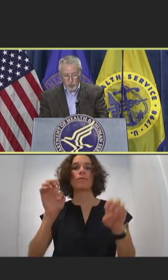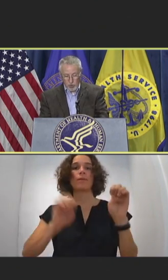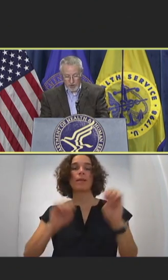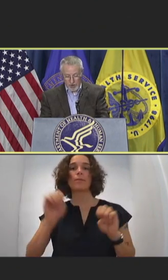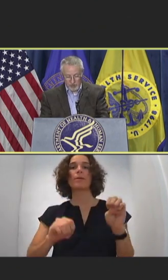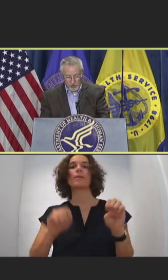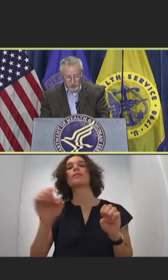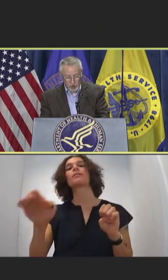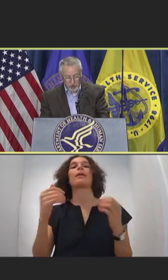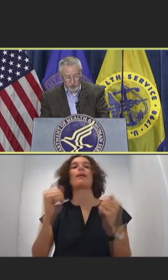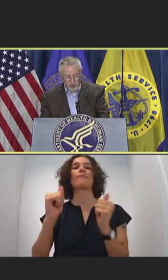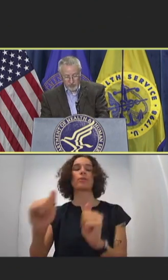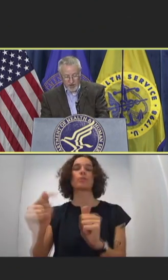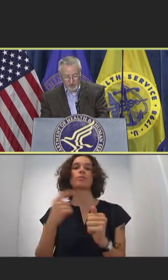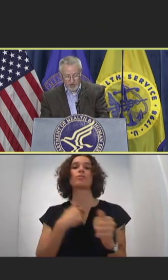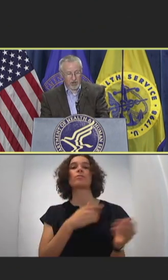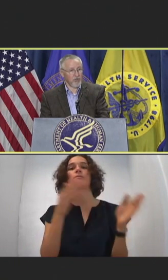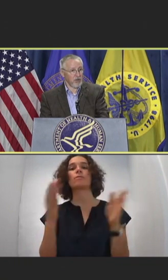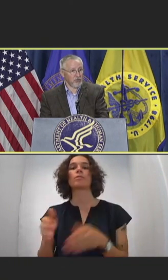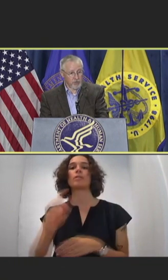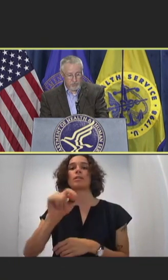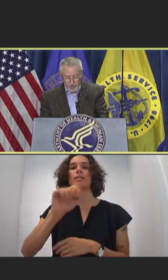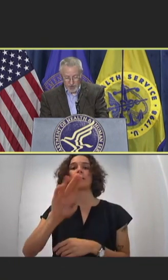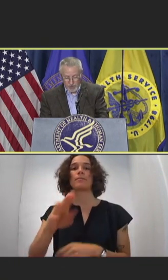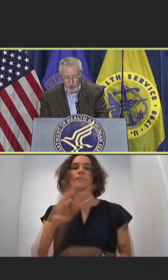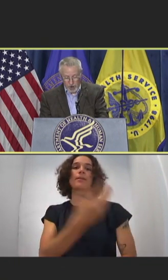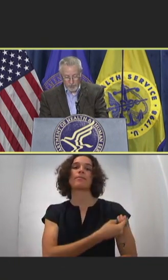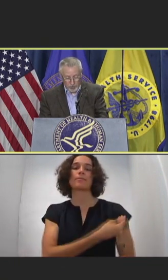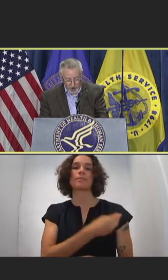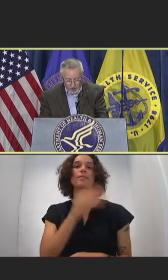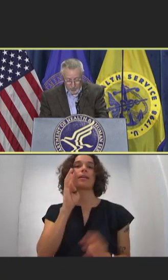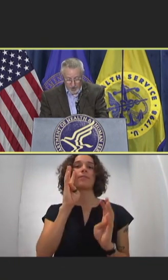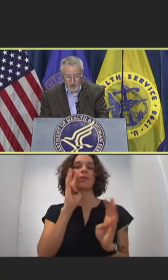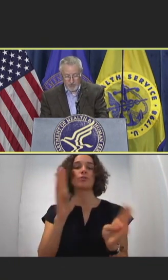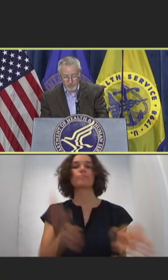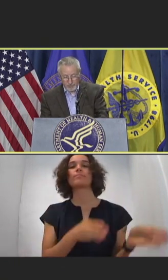panels on tuberculosis vaccine innovation and provider payment.